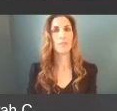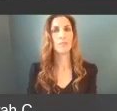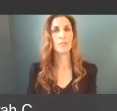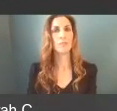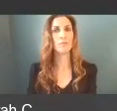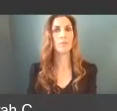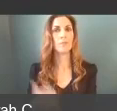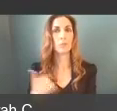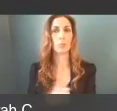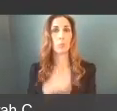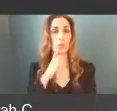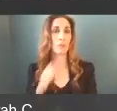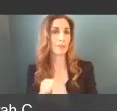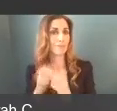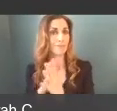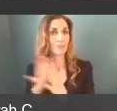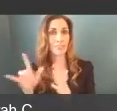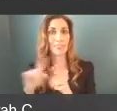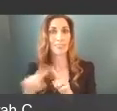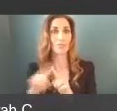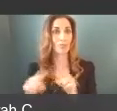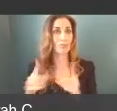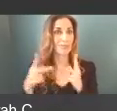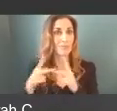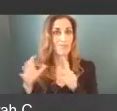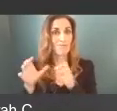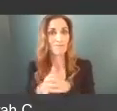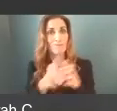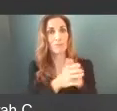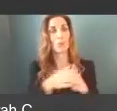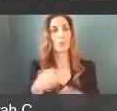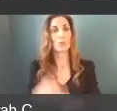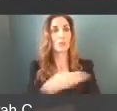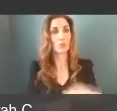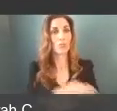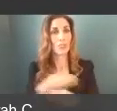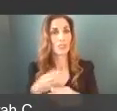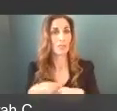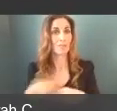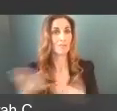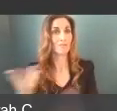our vaccine locations to increase the amount of doses that we're giving at our sites every day